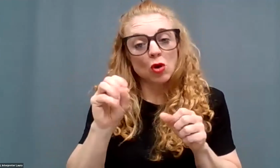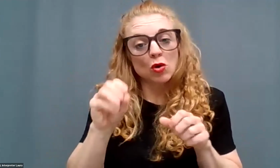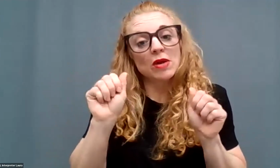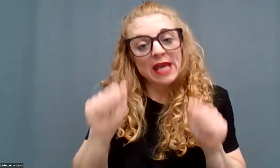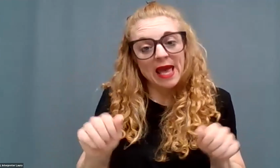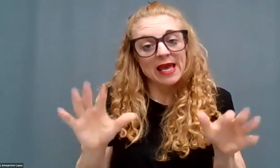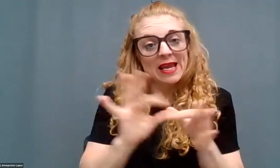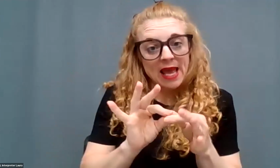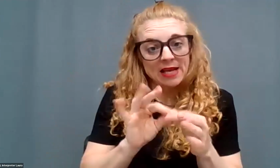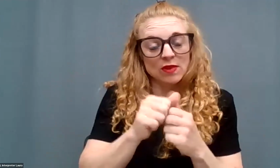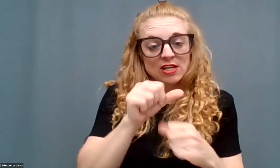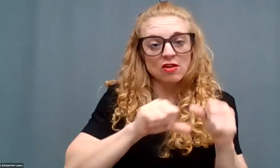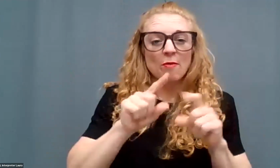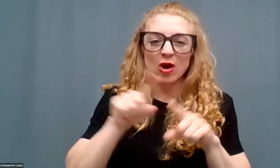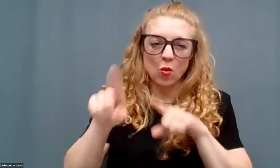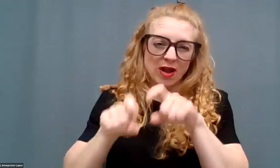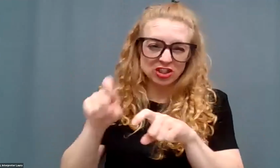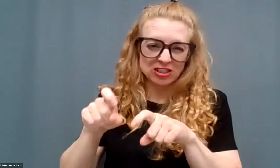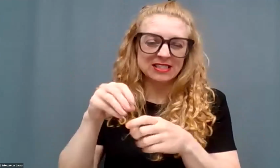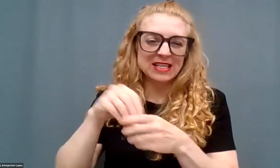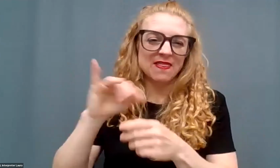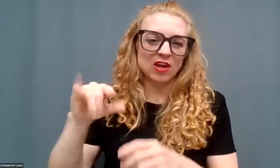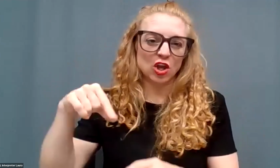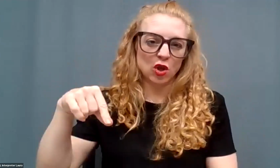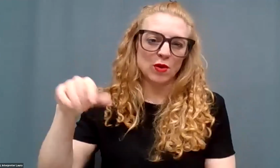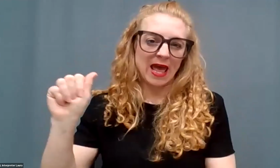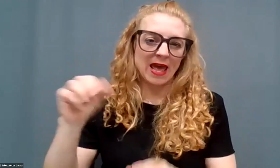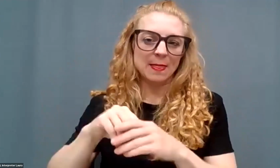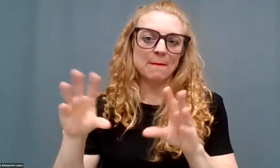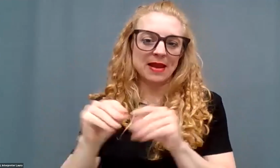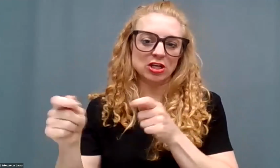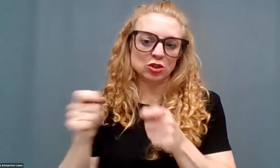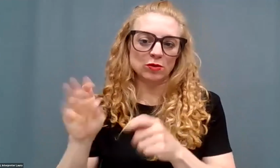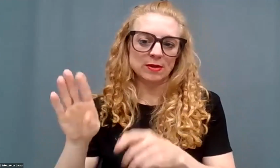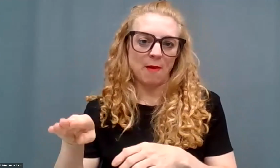should be entered in the Q a located in the meeting controls at the bottom of your screen